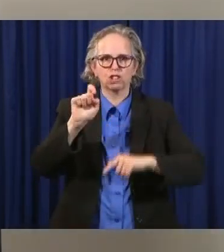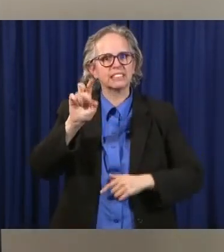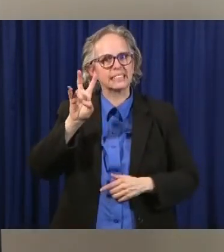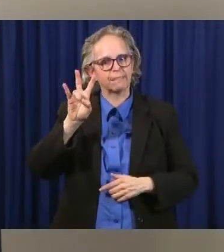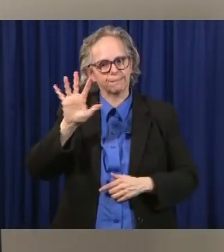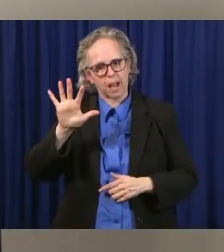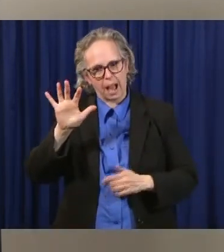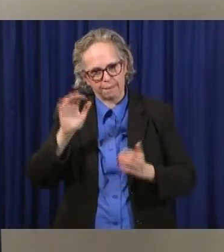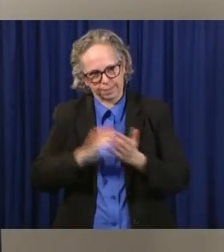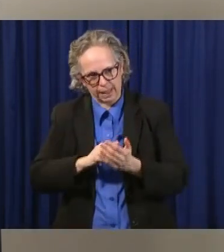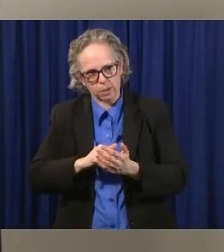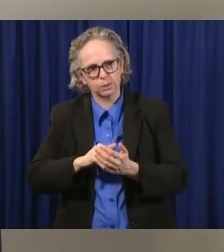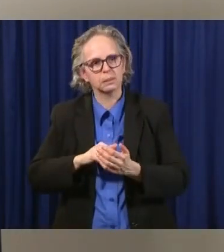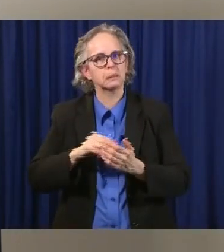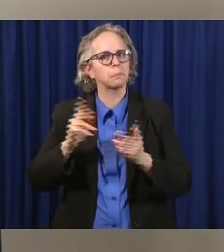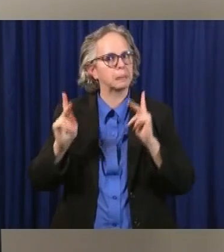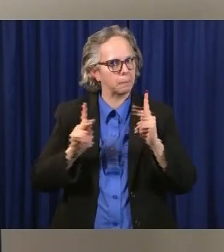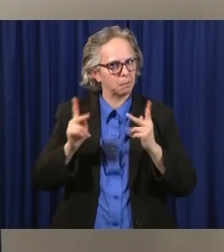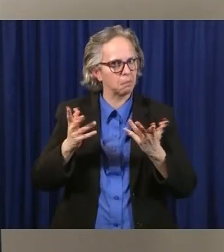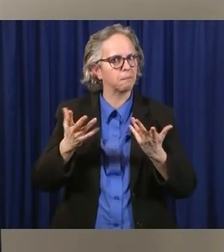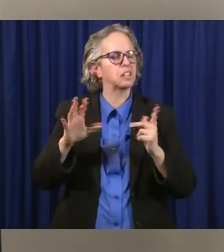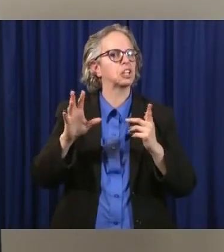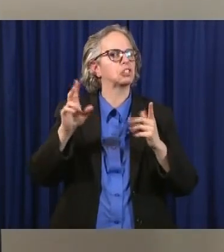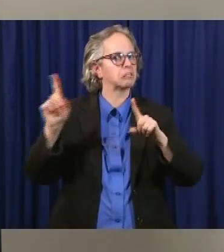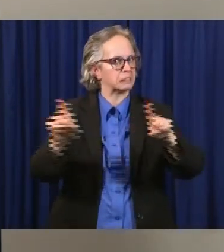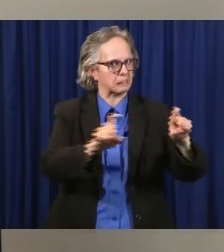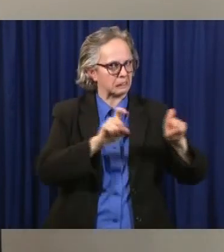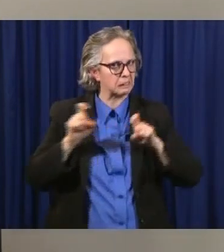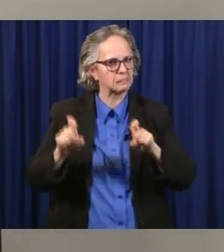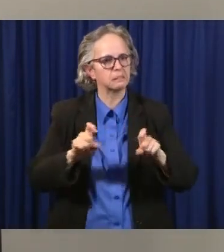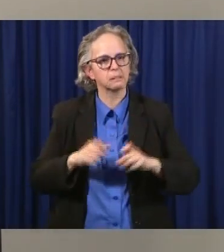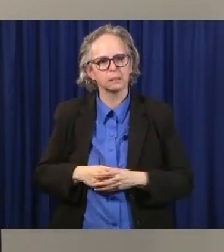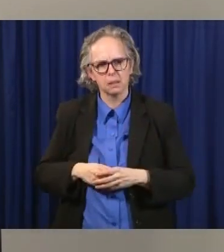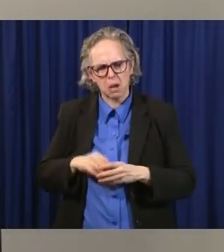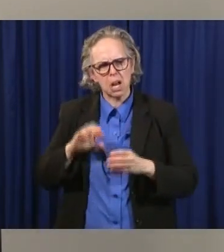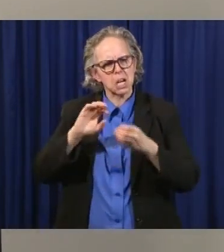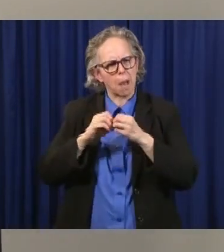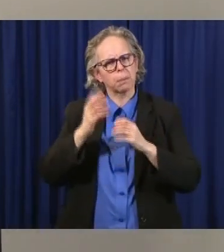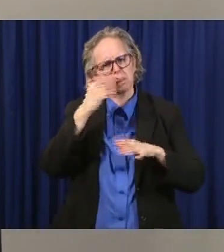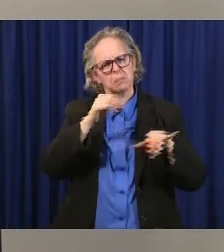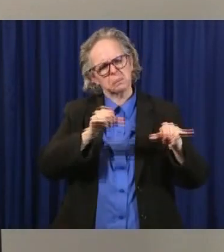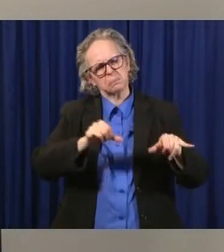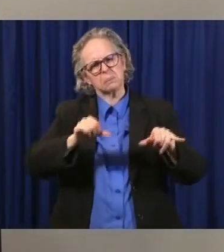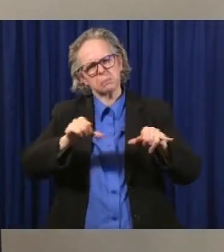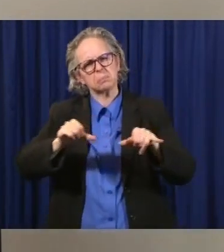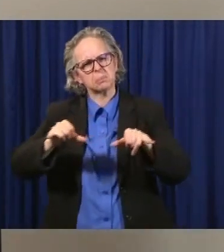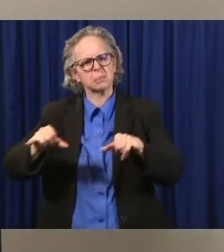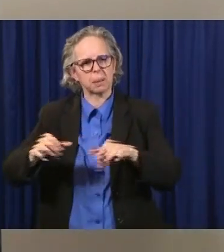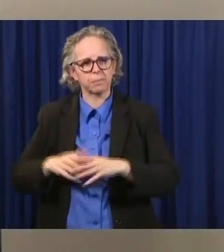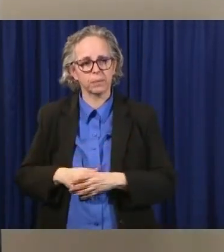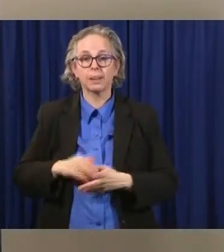TESTING IS GOING UP. WE SEE WE ARE AT 175,000 OVER THAT IN OHIO.